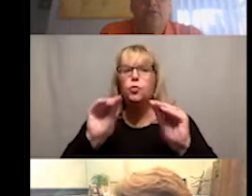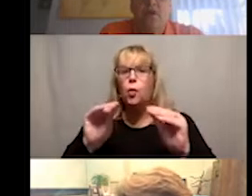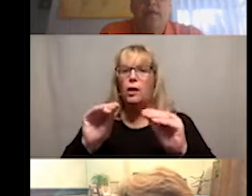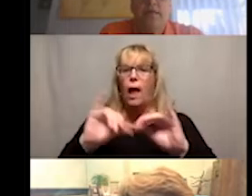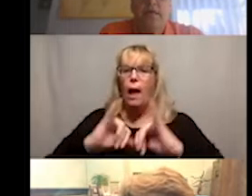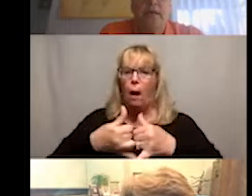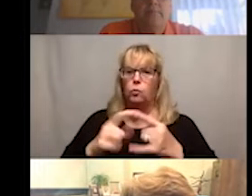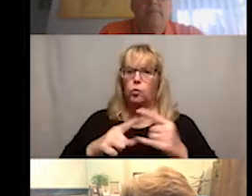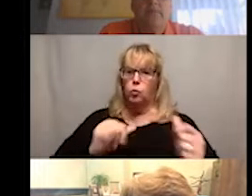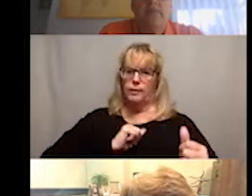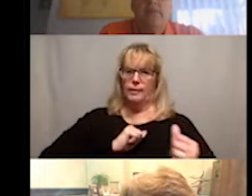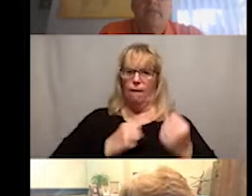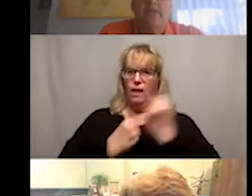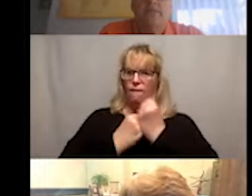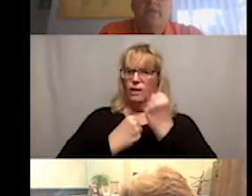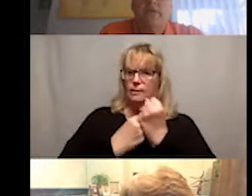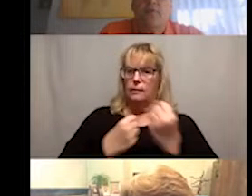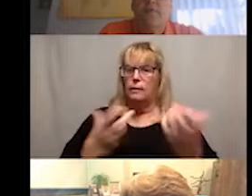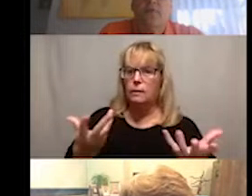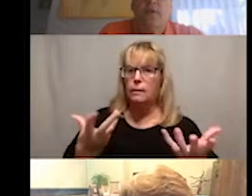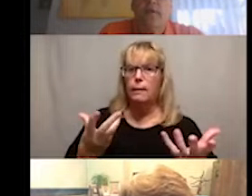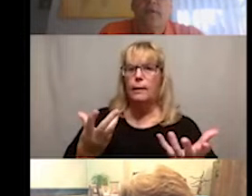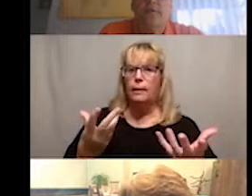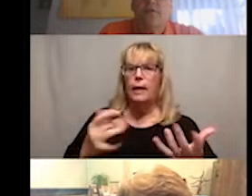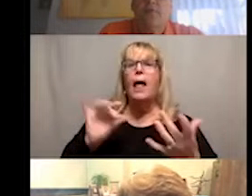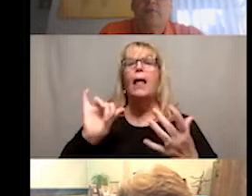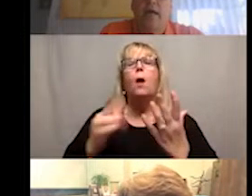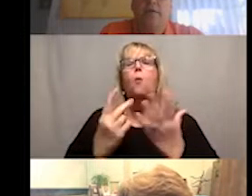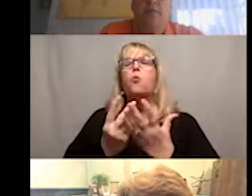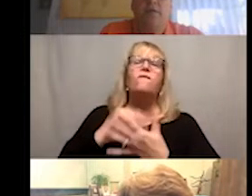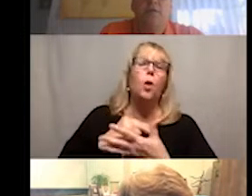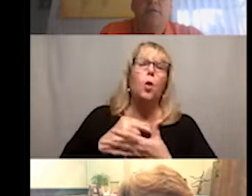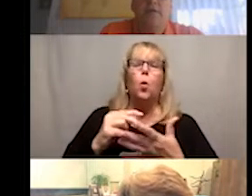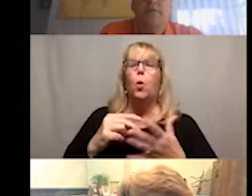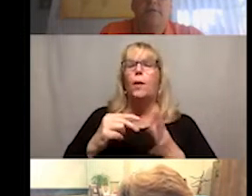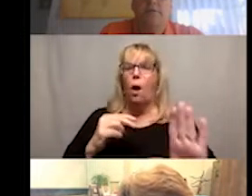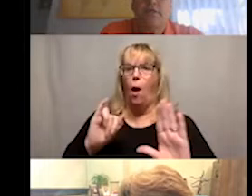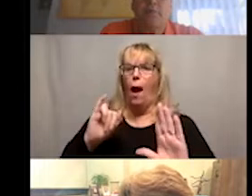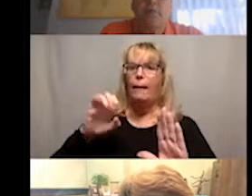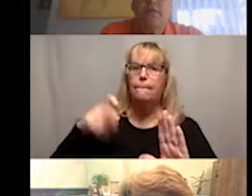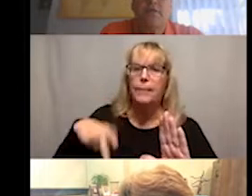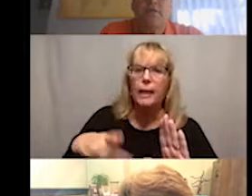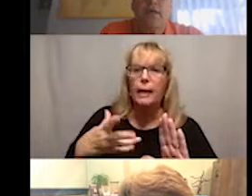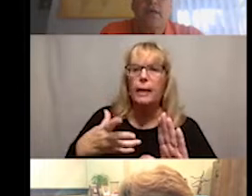so a lot of times this is reviewing a student's IEP with them to just help them understand